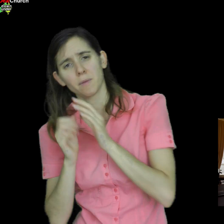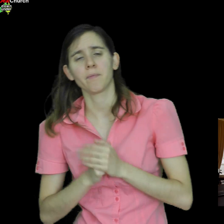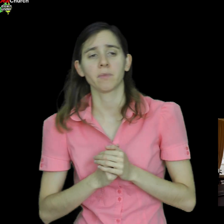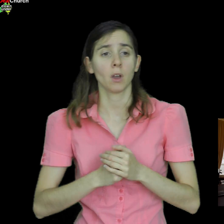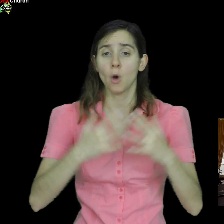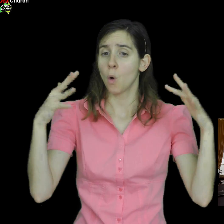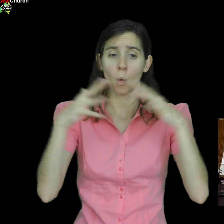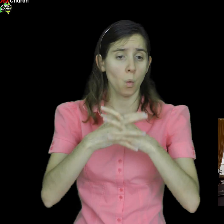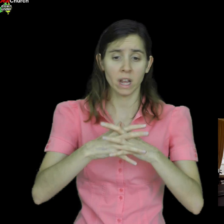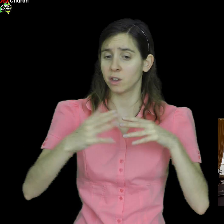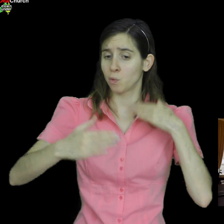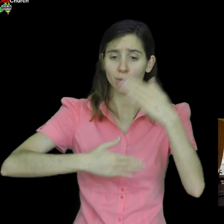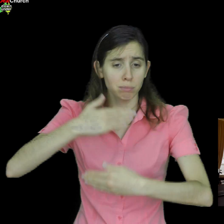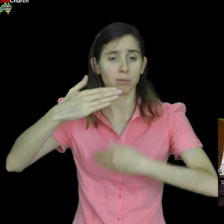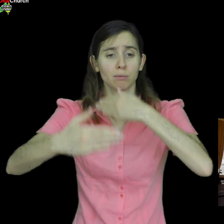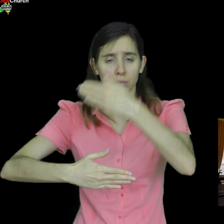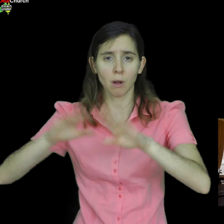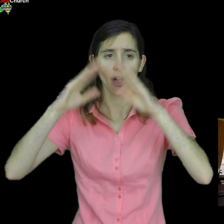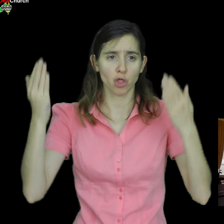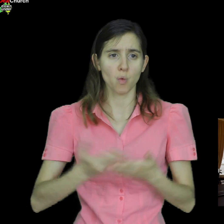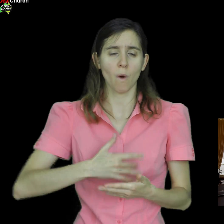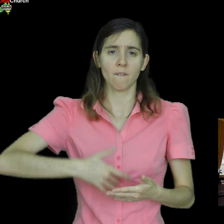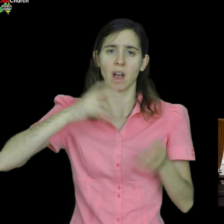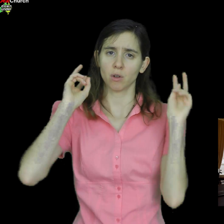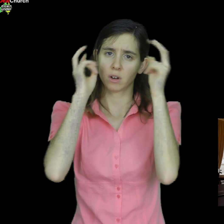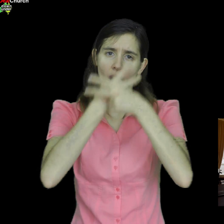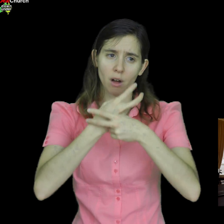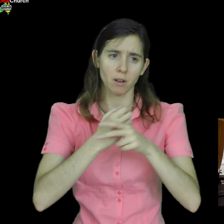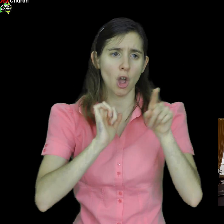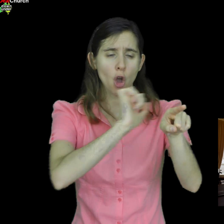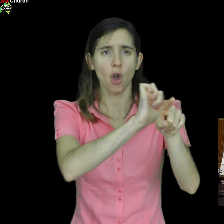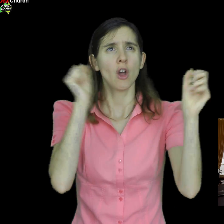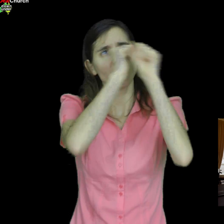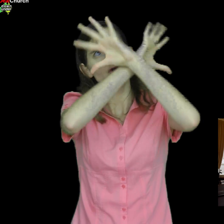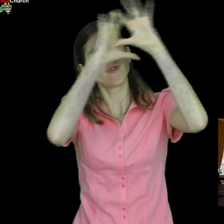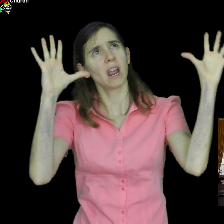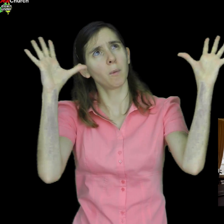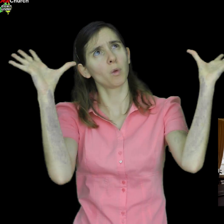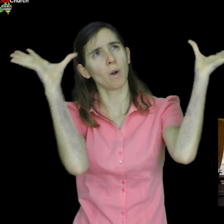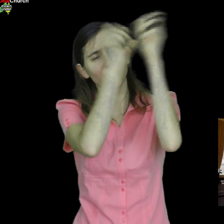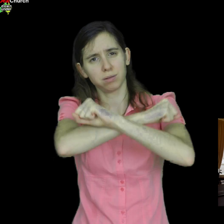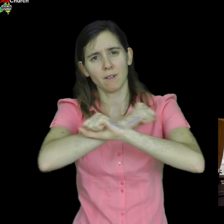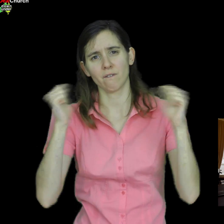passed and the world felt dark. Dreams were shattered. Sucheen began to notice